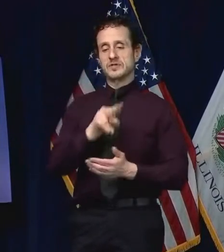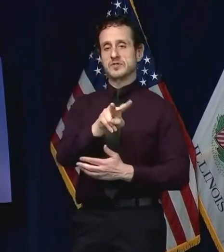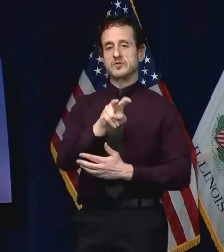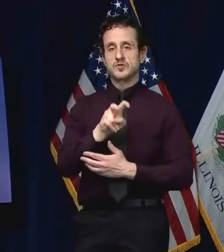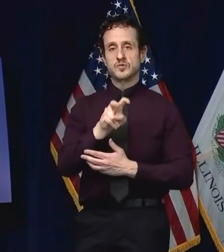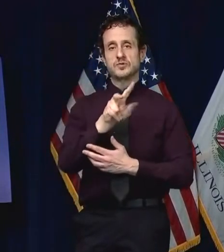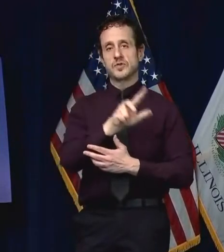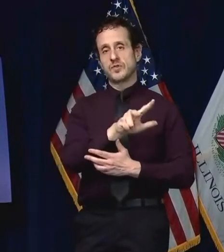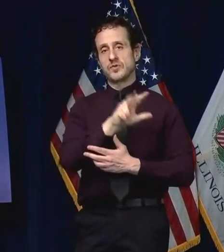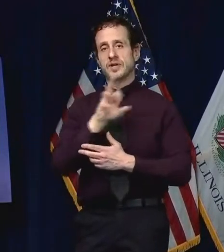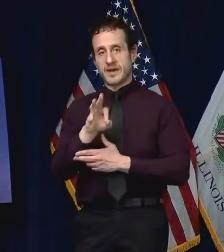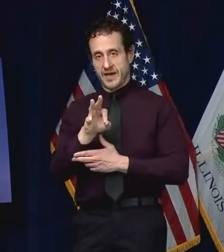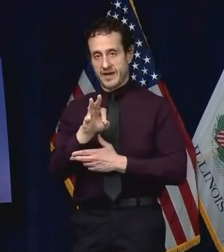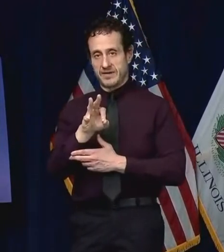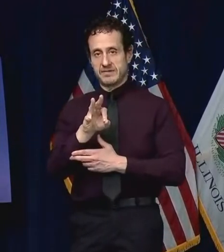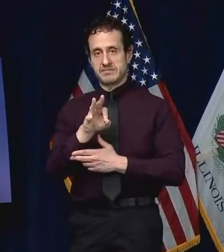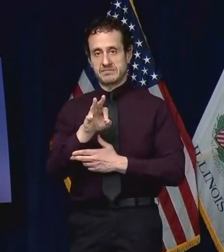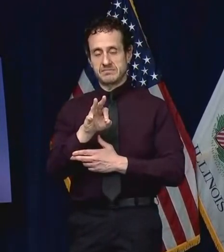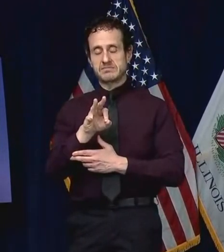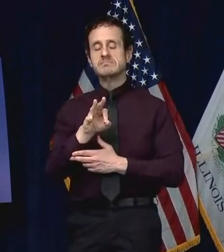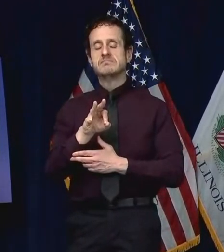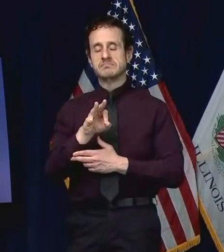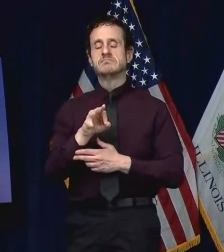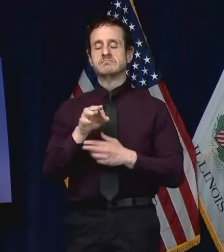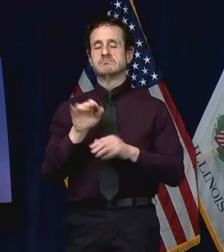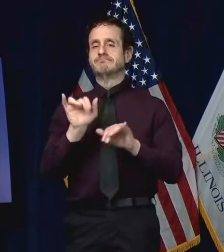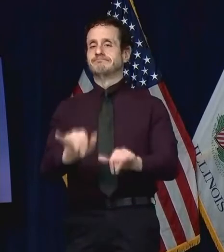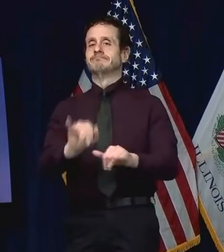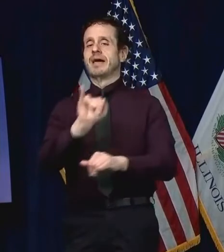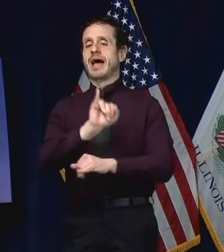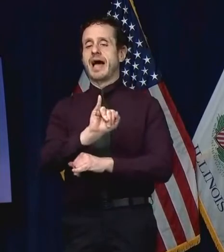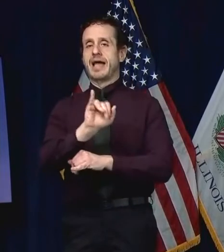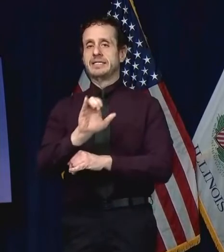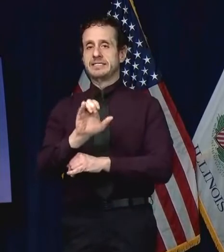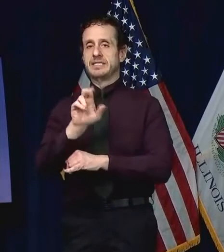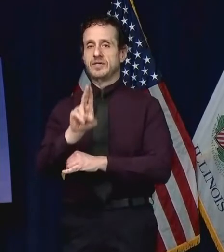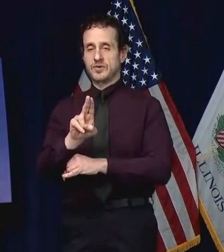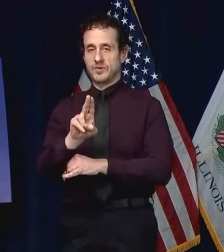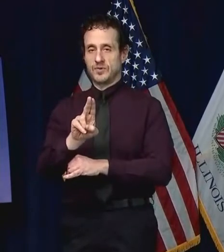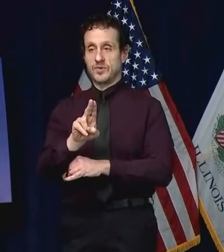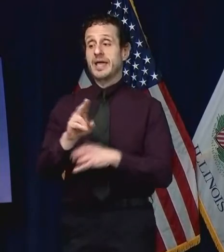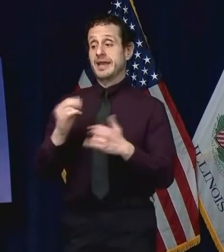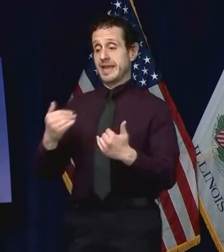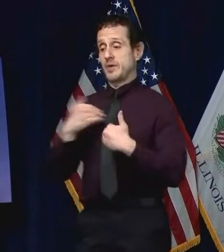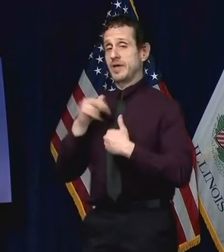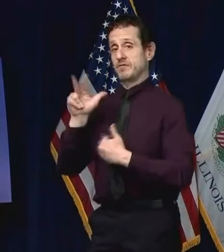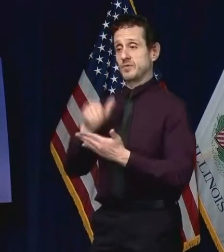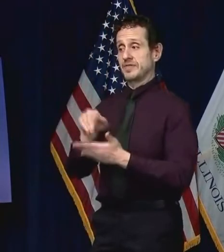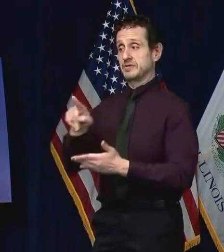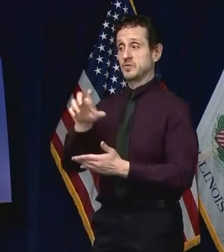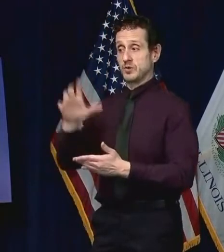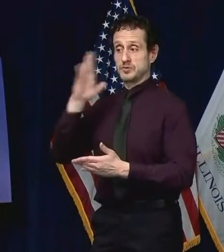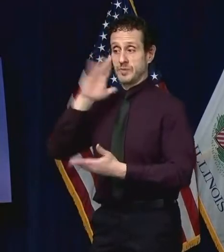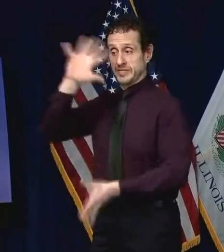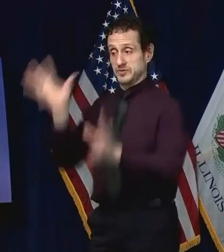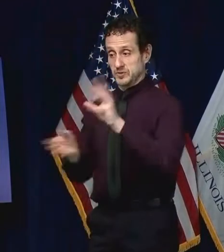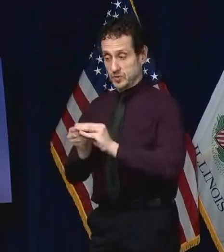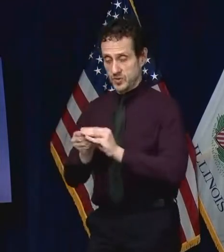covid-19 right now 1239 of them are in the ICU occupying 40% of are now